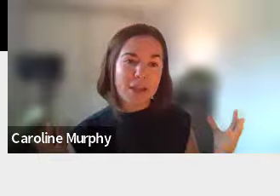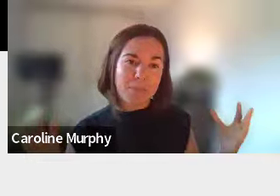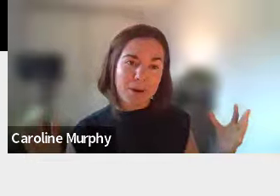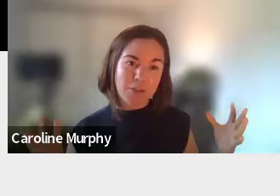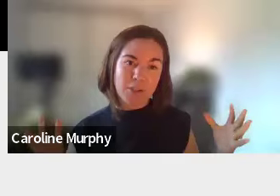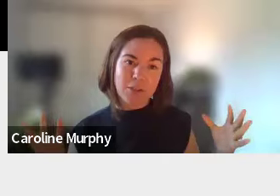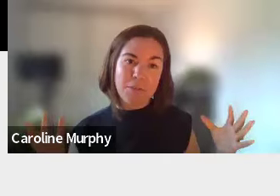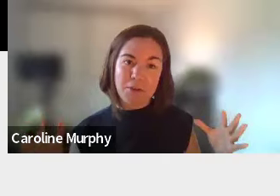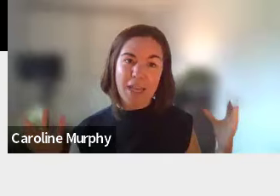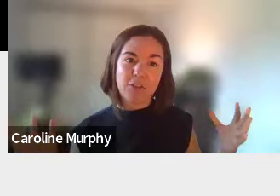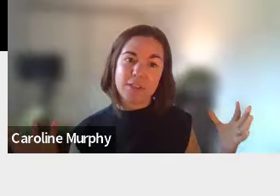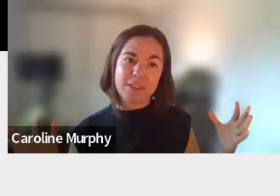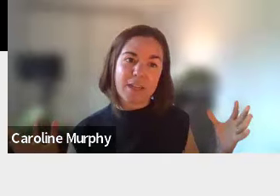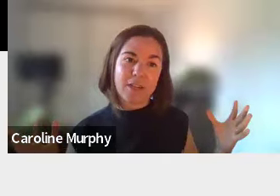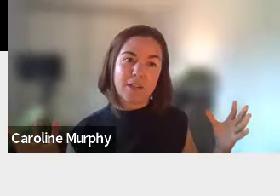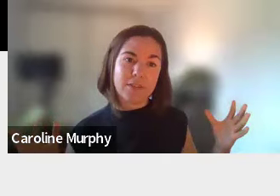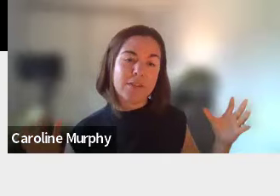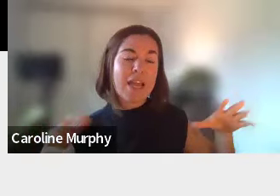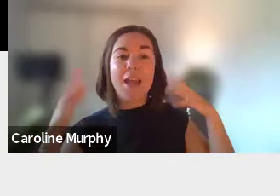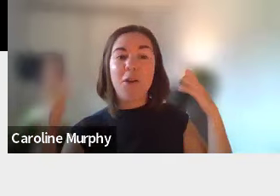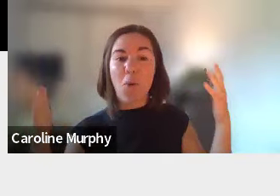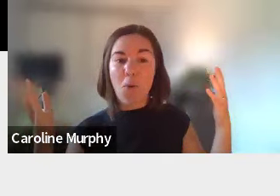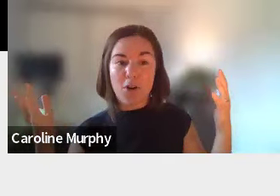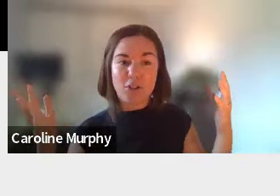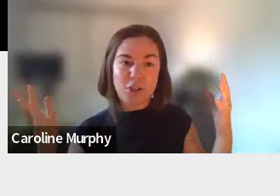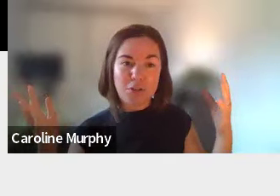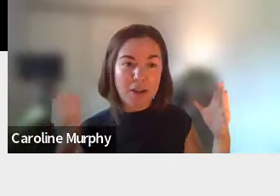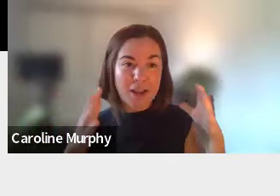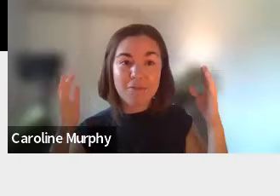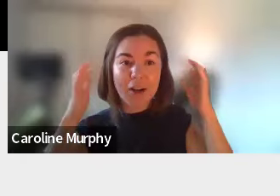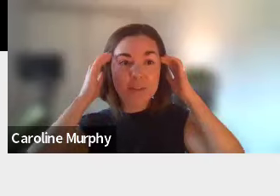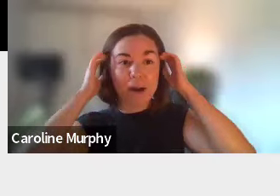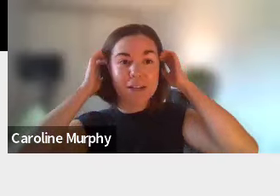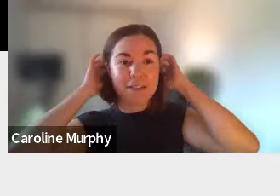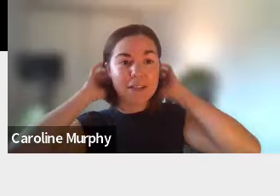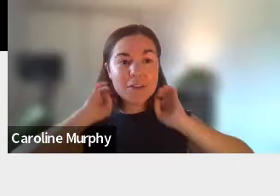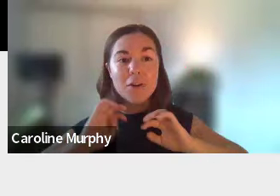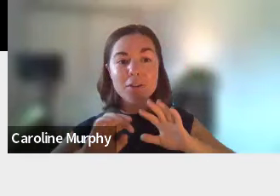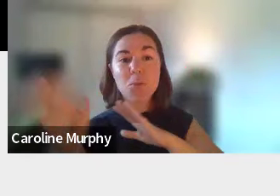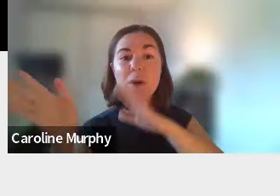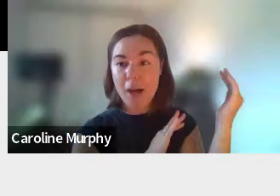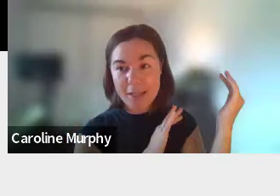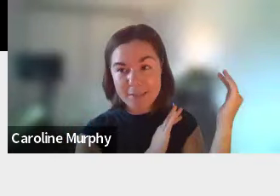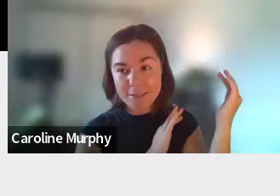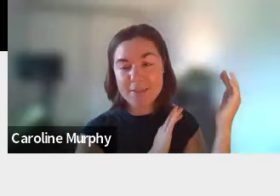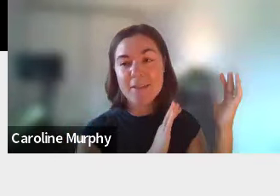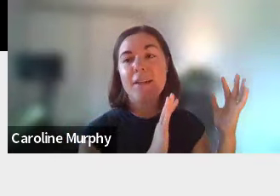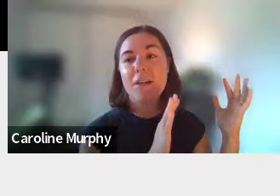my interpersonal communication skills in order to kind of foster my desired goals which was,